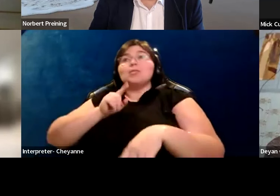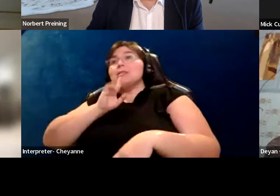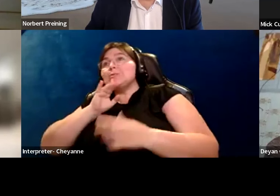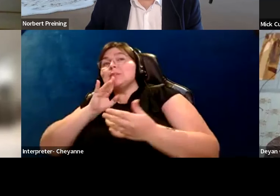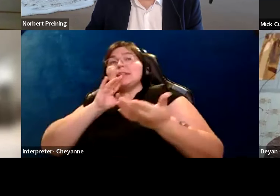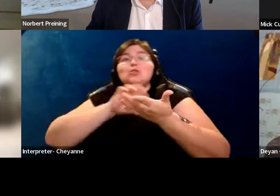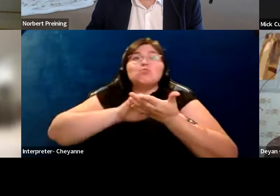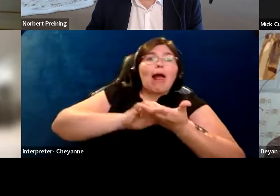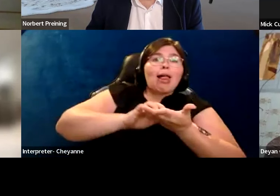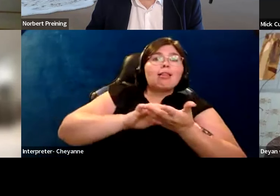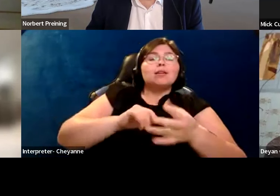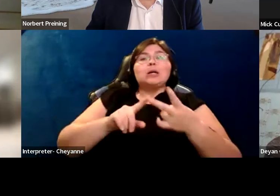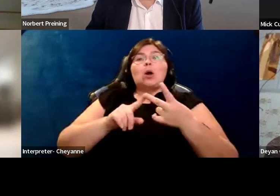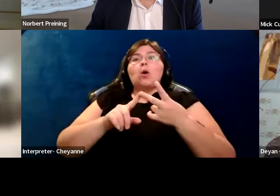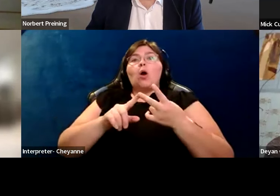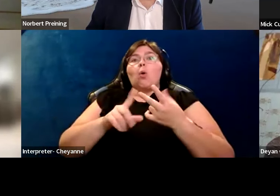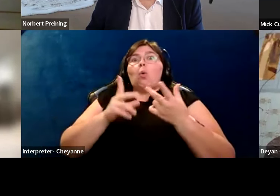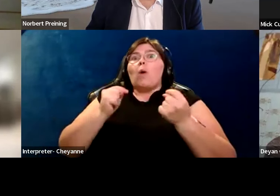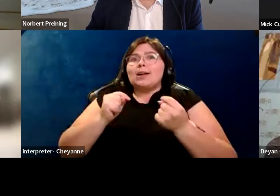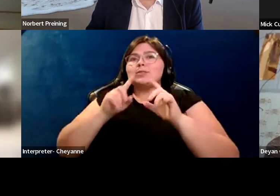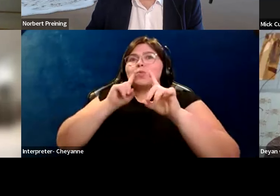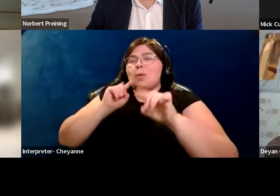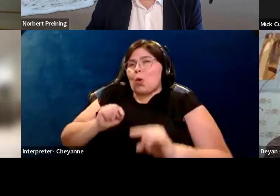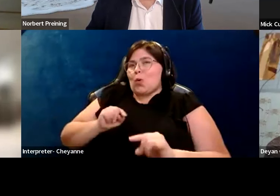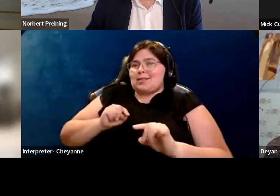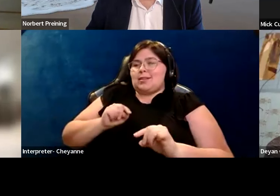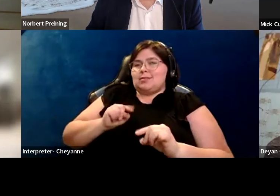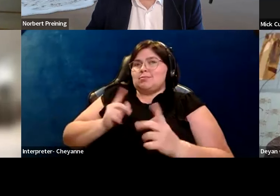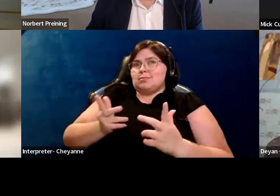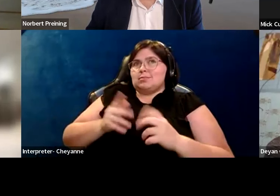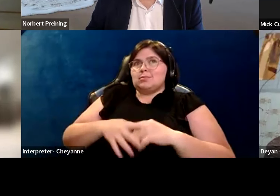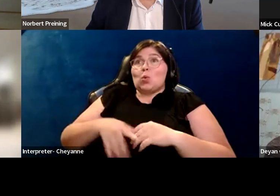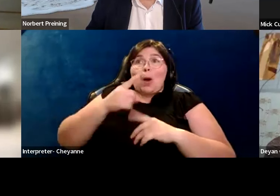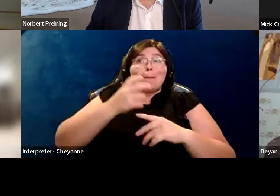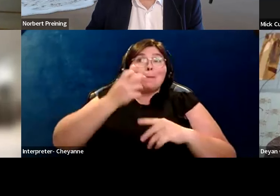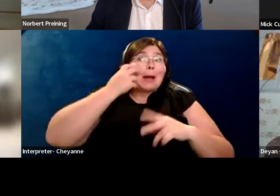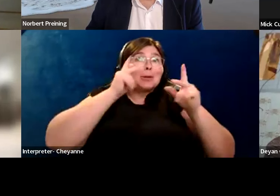What certain things are reported, because one blind person might want a lot of information.